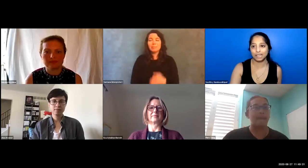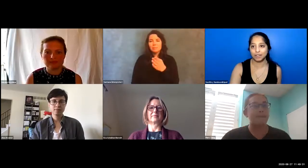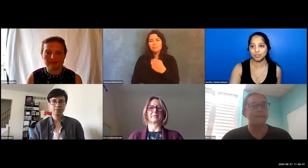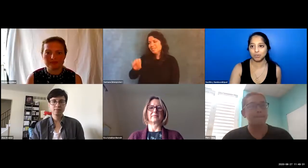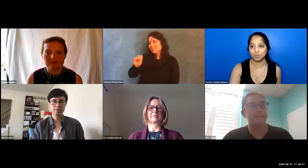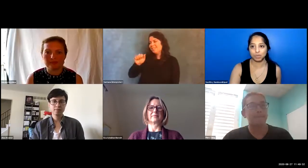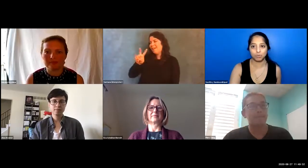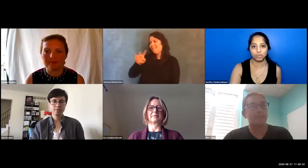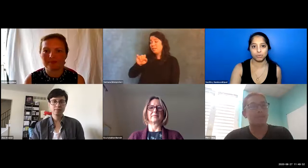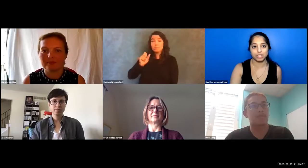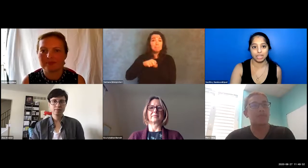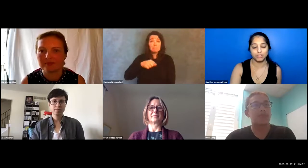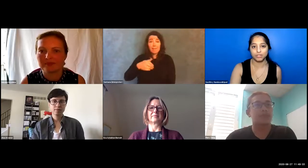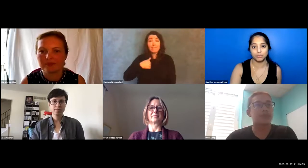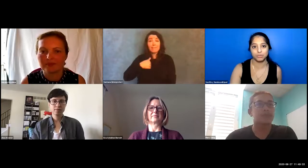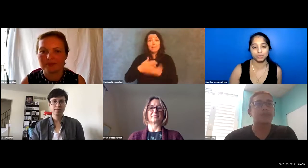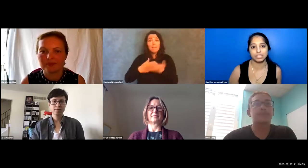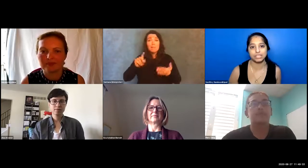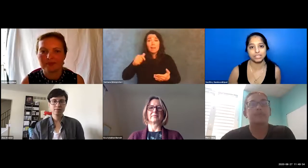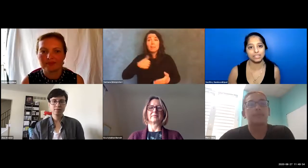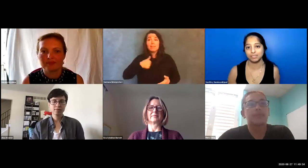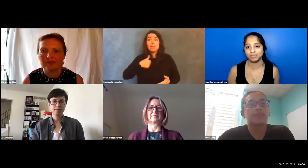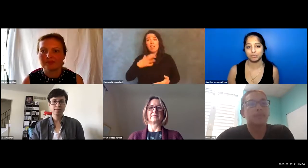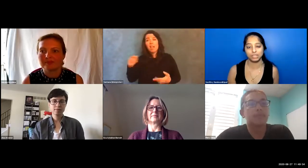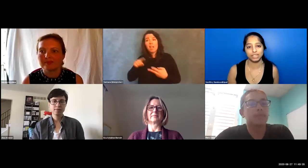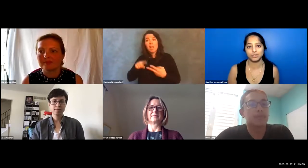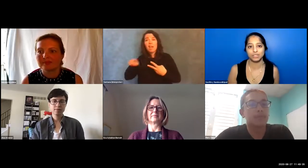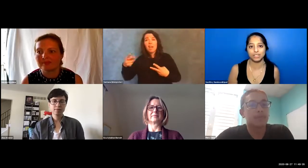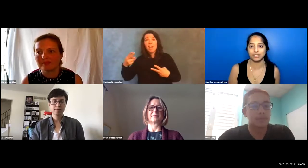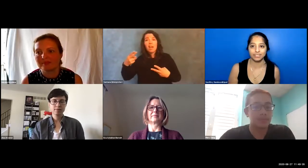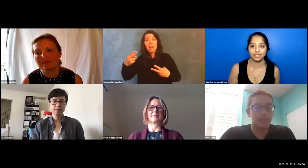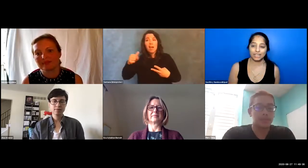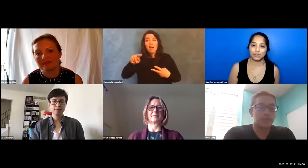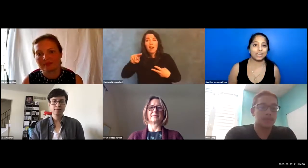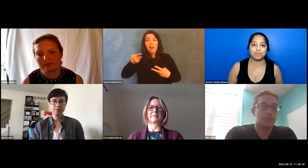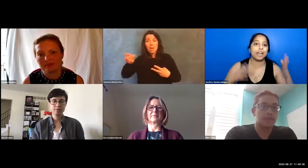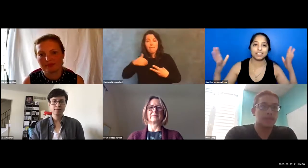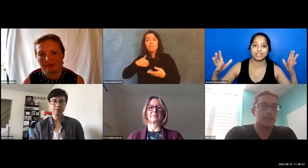kind of goes with what you're saying too. We see really interesting -- it depends on